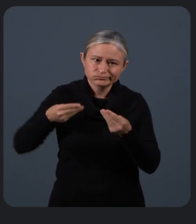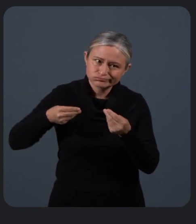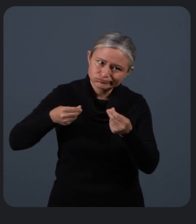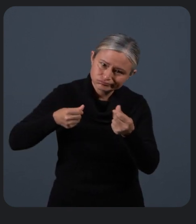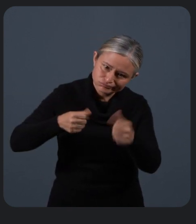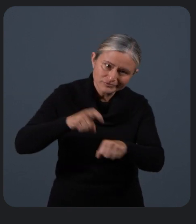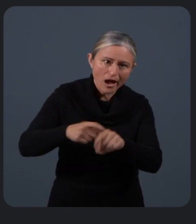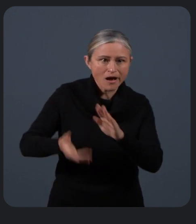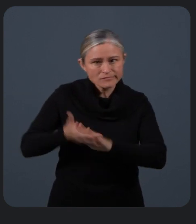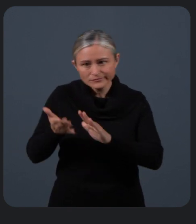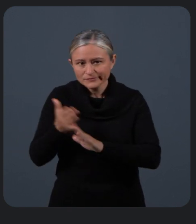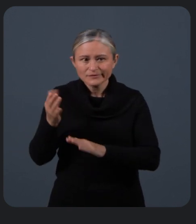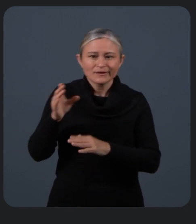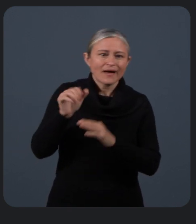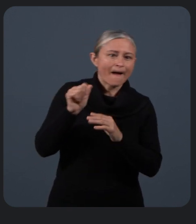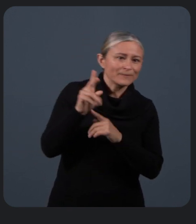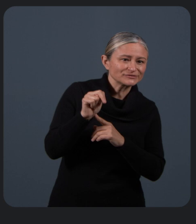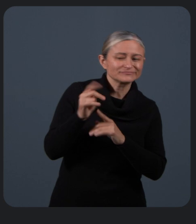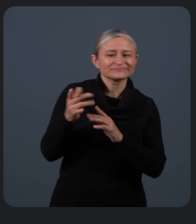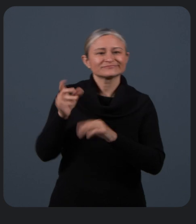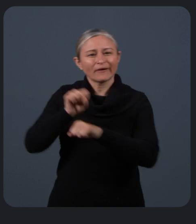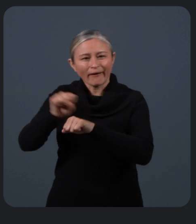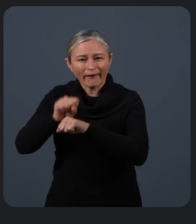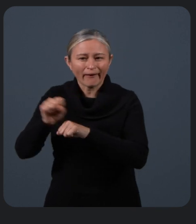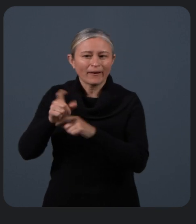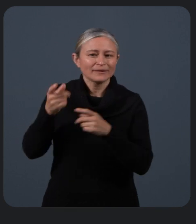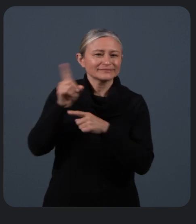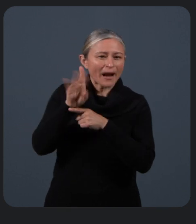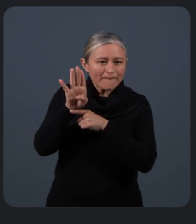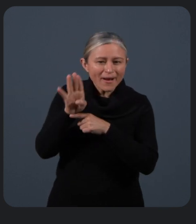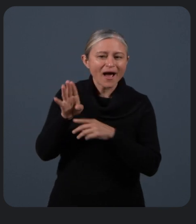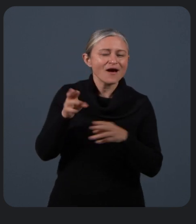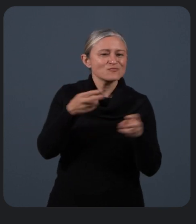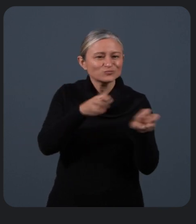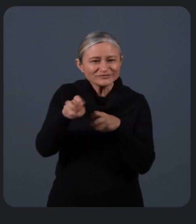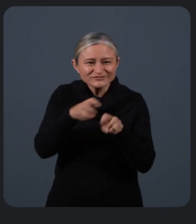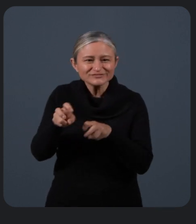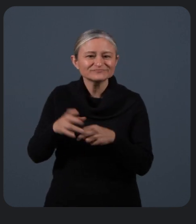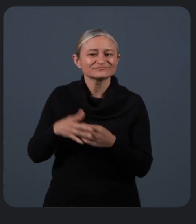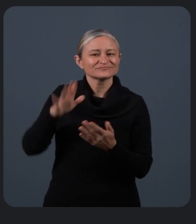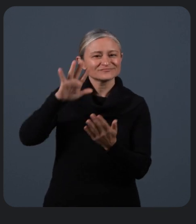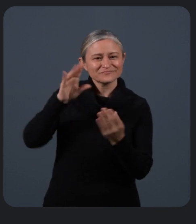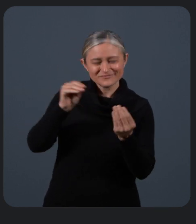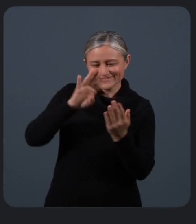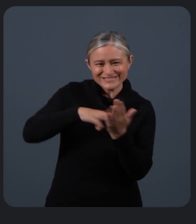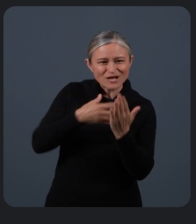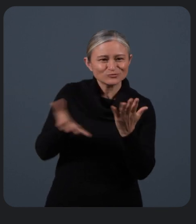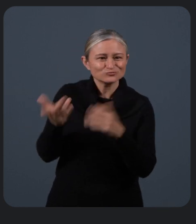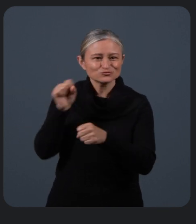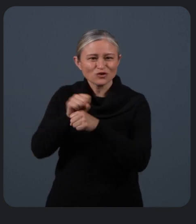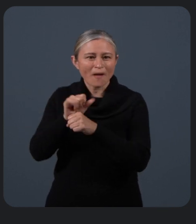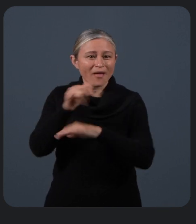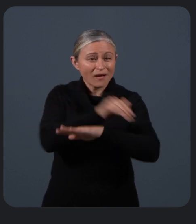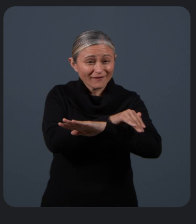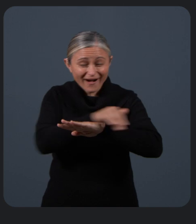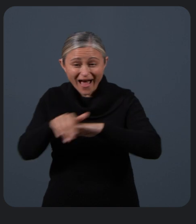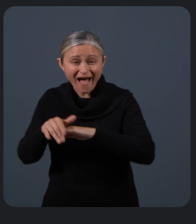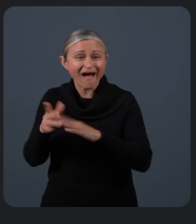like database migration, managing scheduled jobs like nightly reports, or doing batch data transformation.